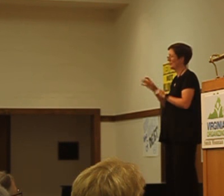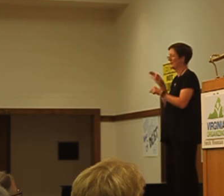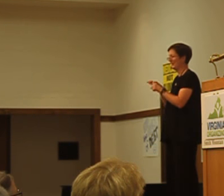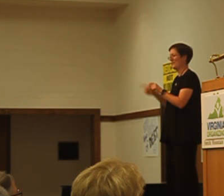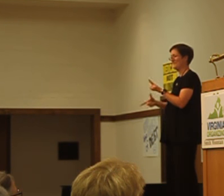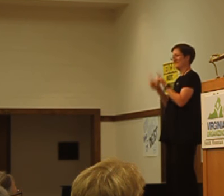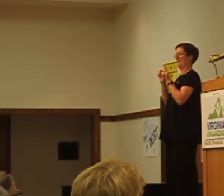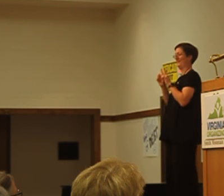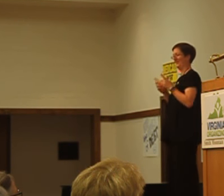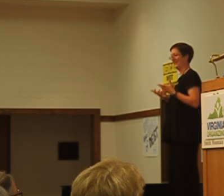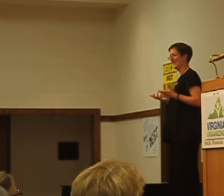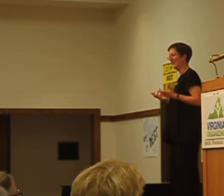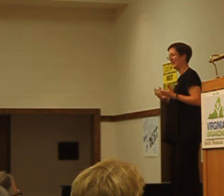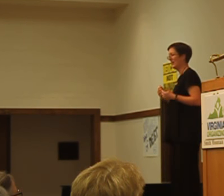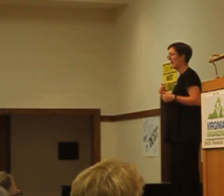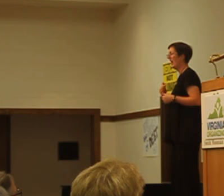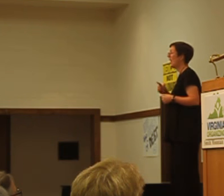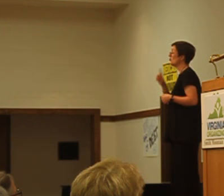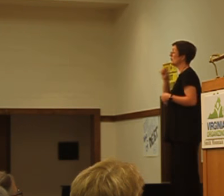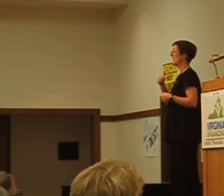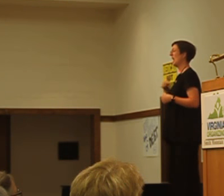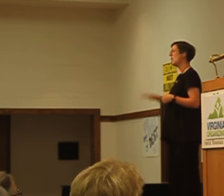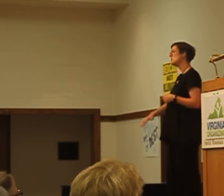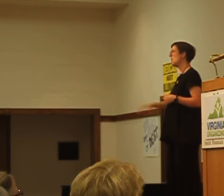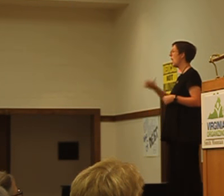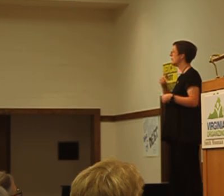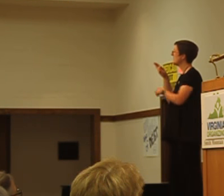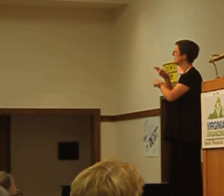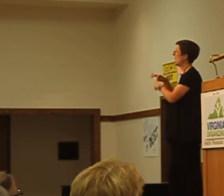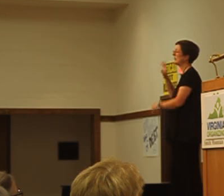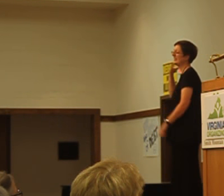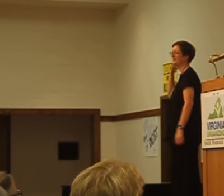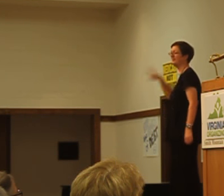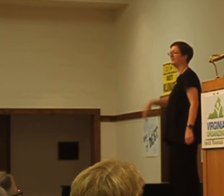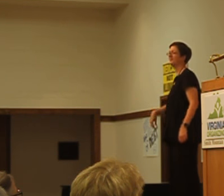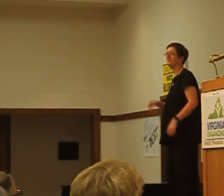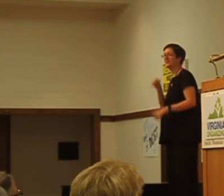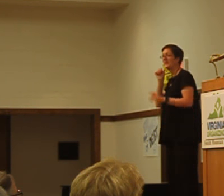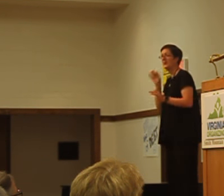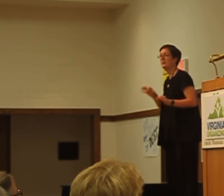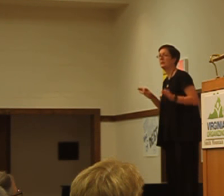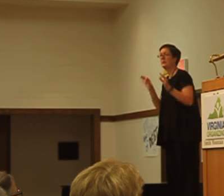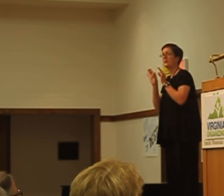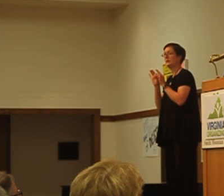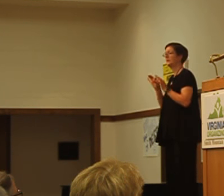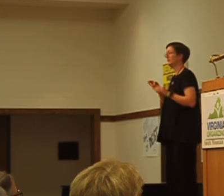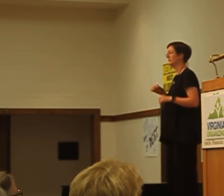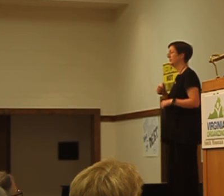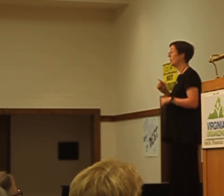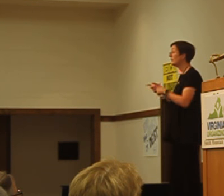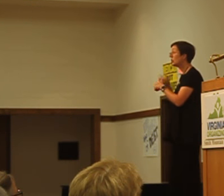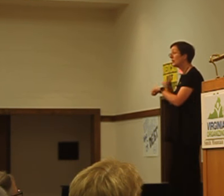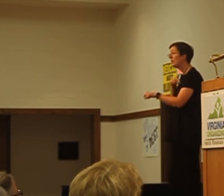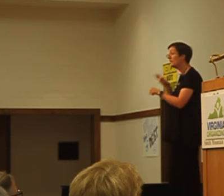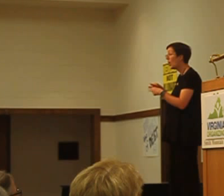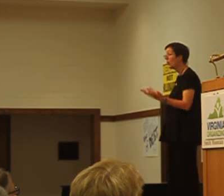I never thought that voting was important when I was young. I made my first vote when I was 51 years old.